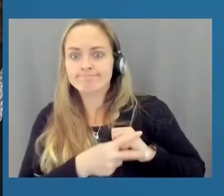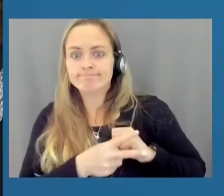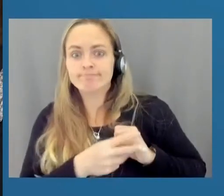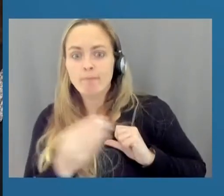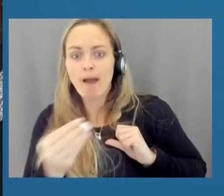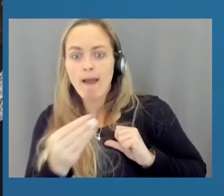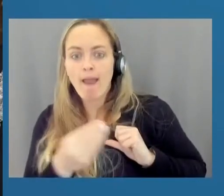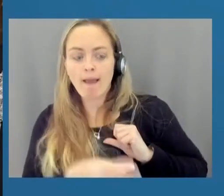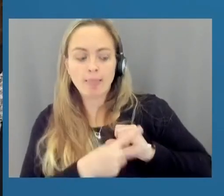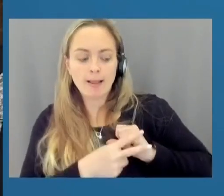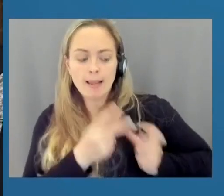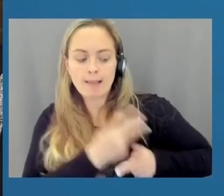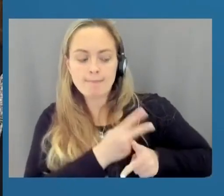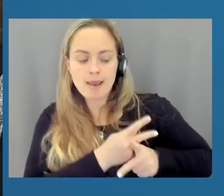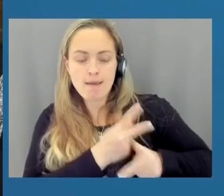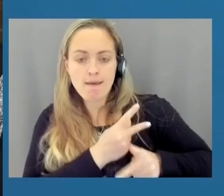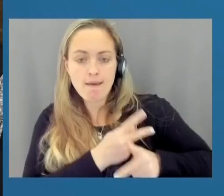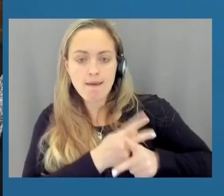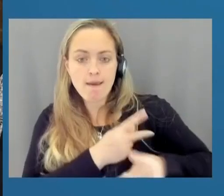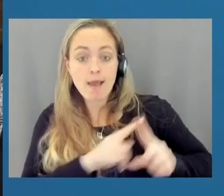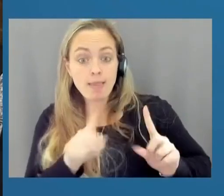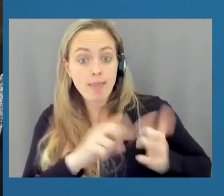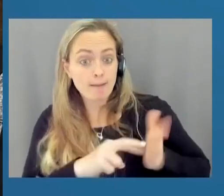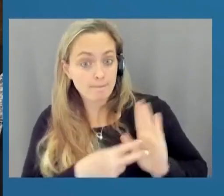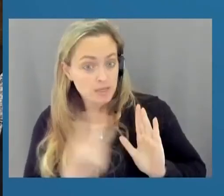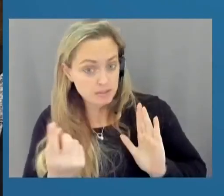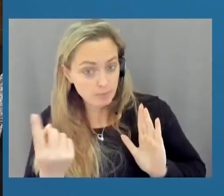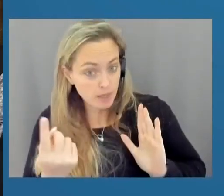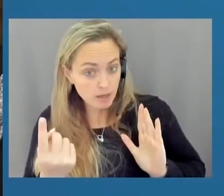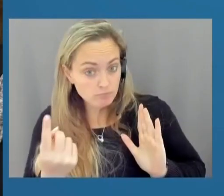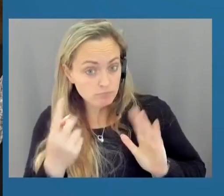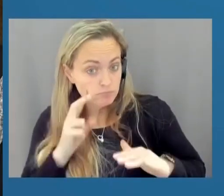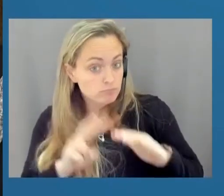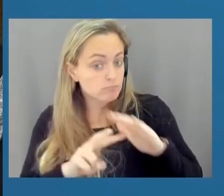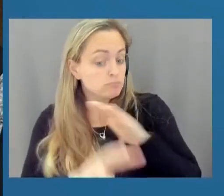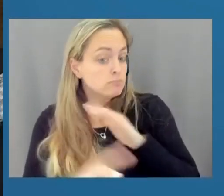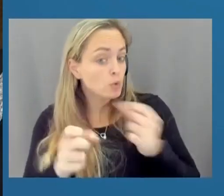Ammunition and this is an indicator that something uh untoward could be happening so it's it's